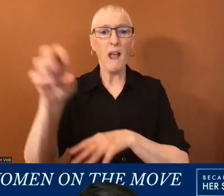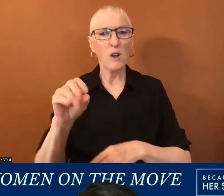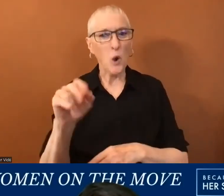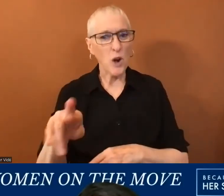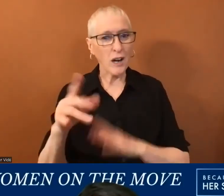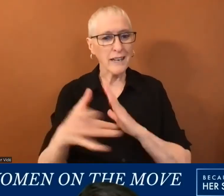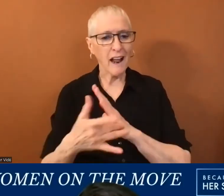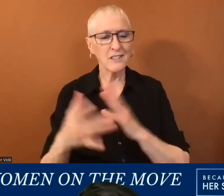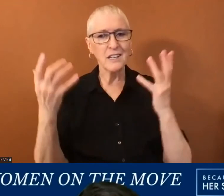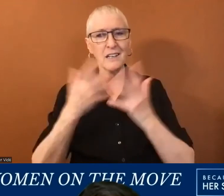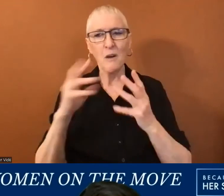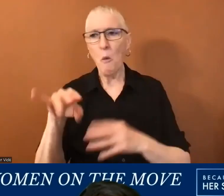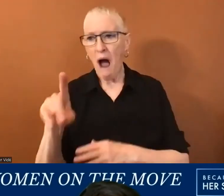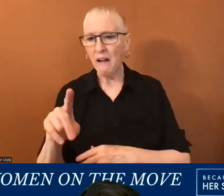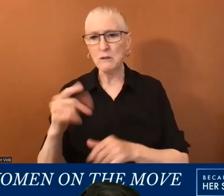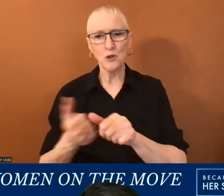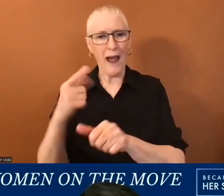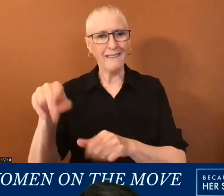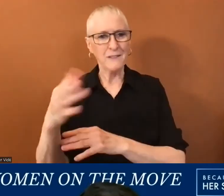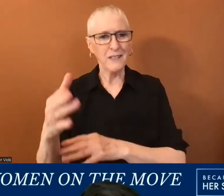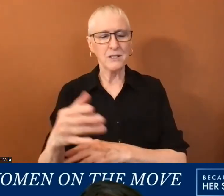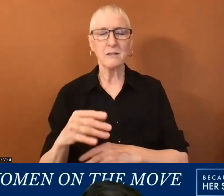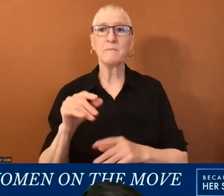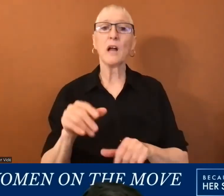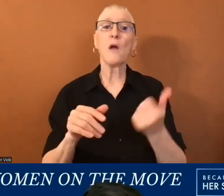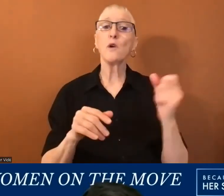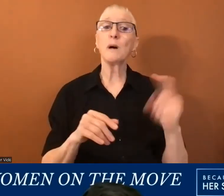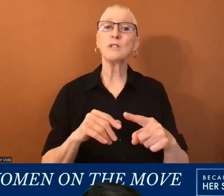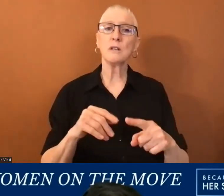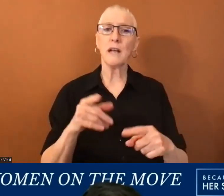That's so wild to track these fish. Another question is "Have you ever worked with piranhas?"